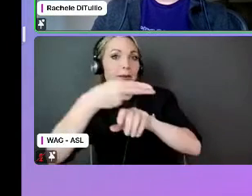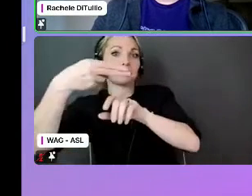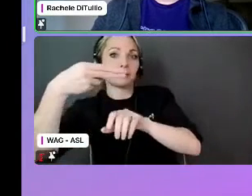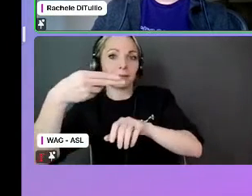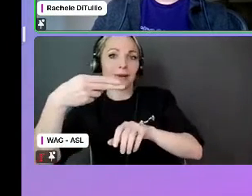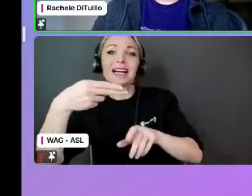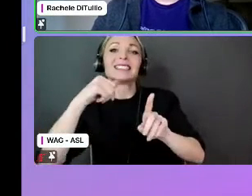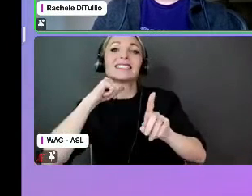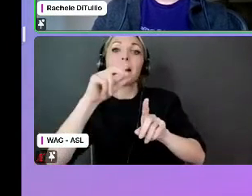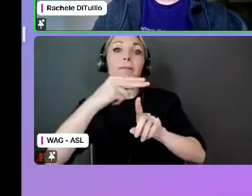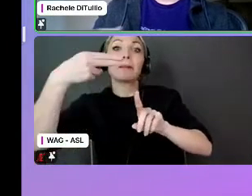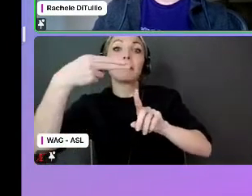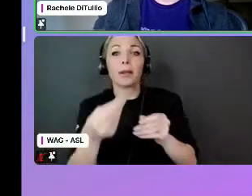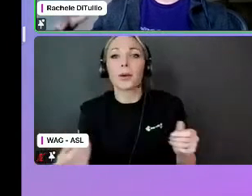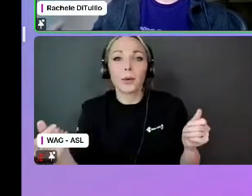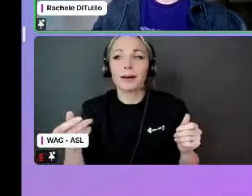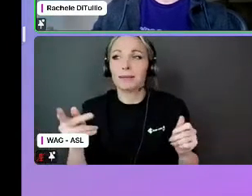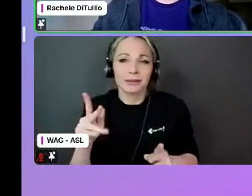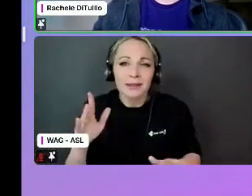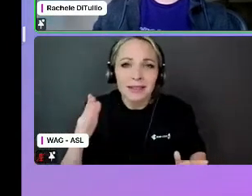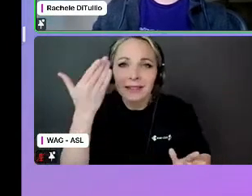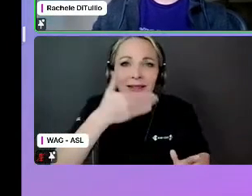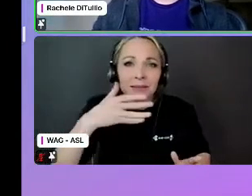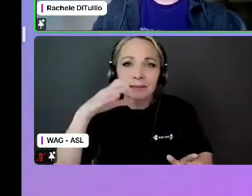that that's visible to all users, that it doesn't go